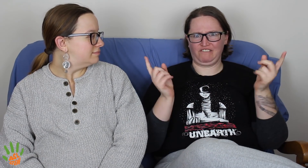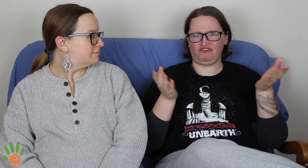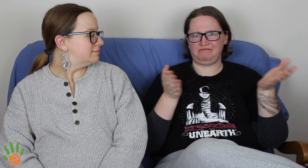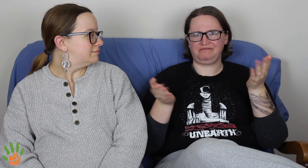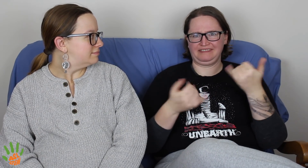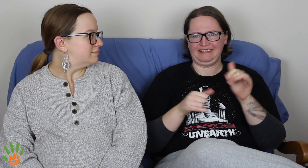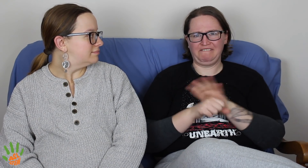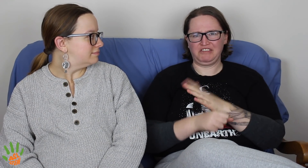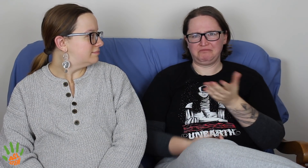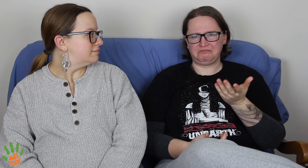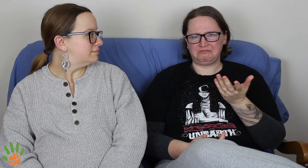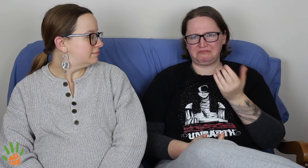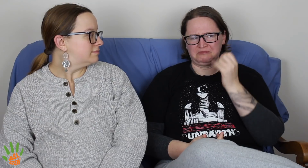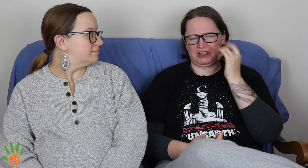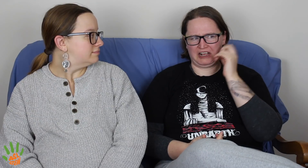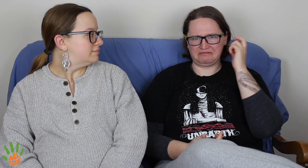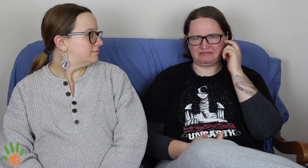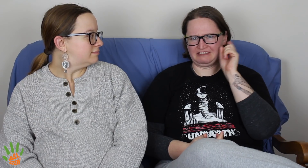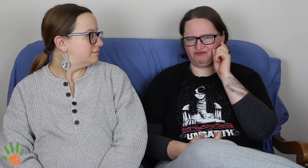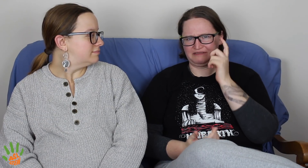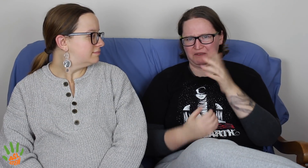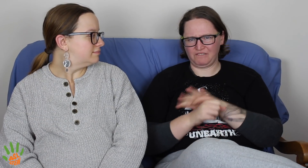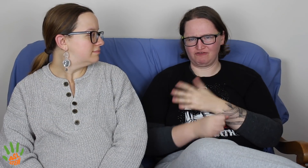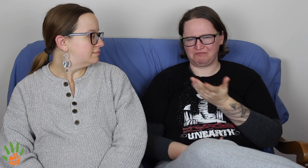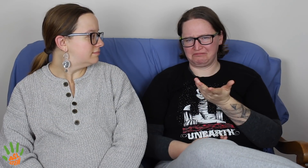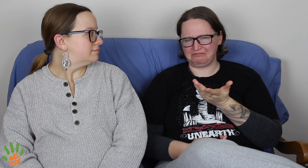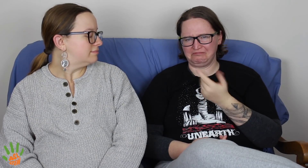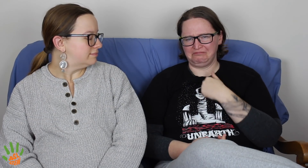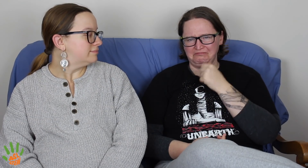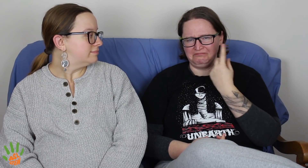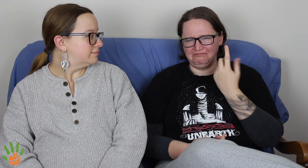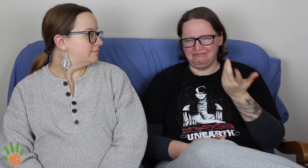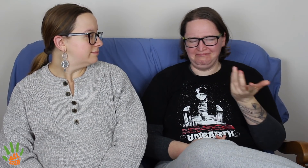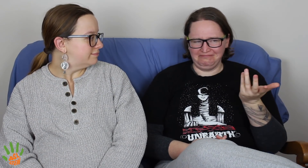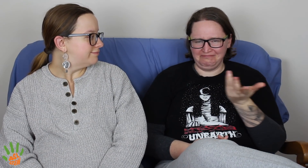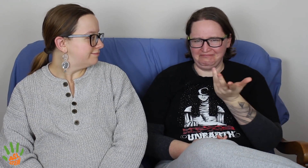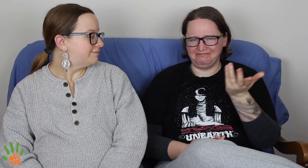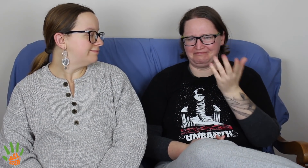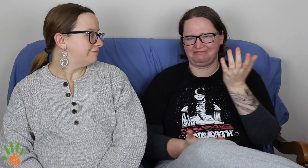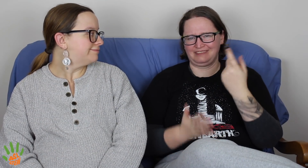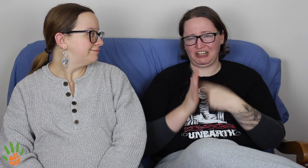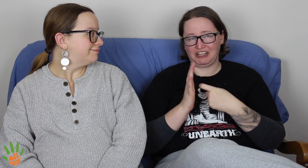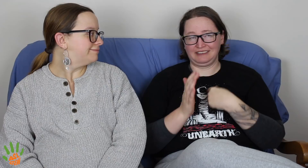Even though they're different options, they're still covered. So why not hearing aids and cochlear implants are the same? It just doesn't make sense.